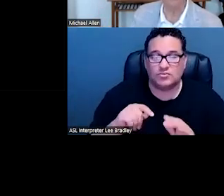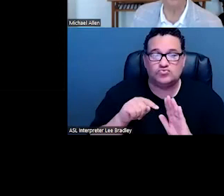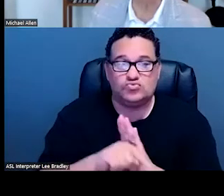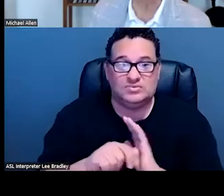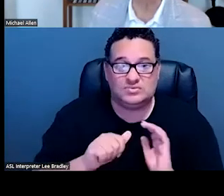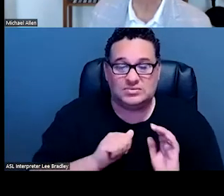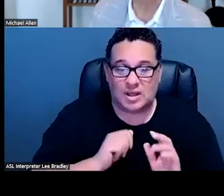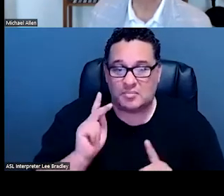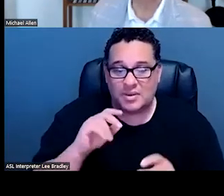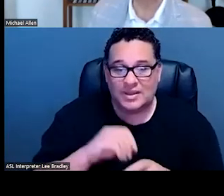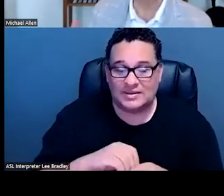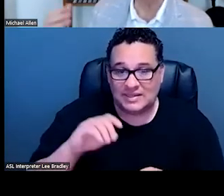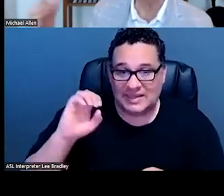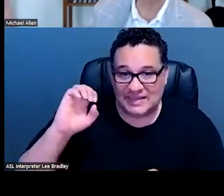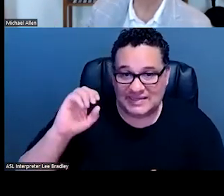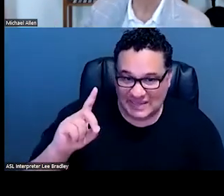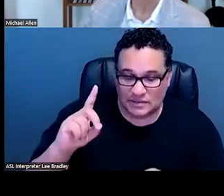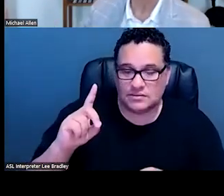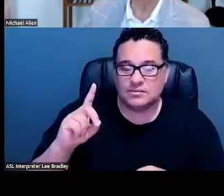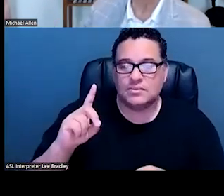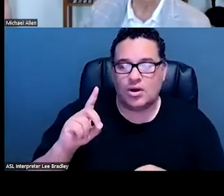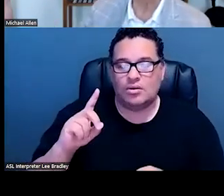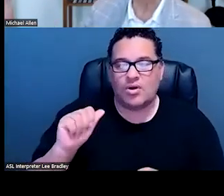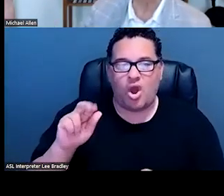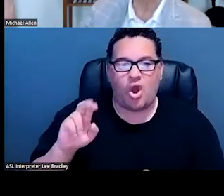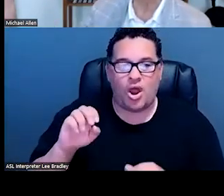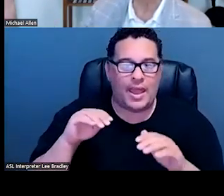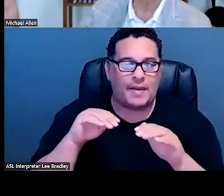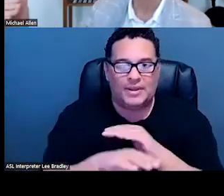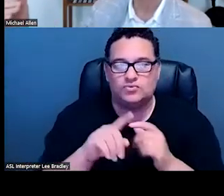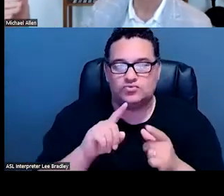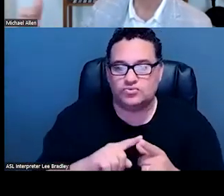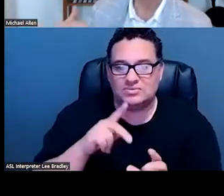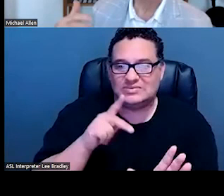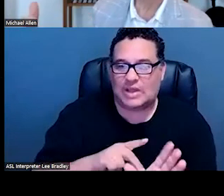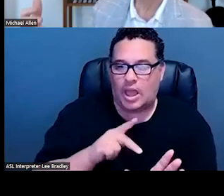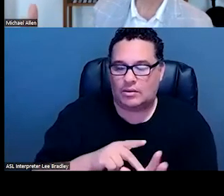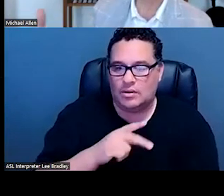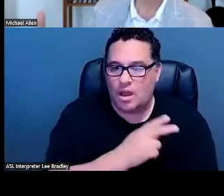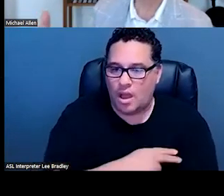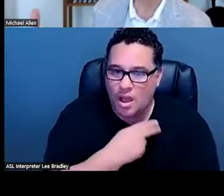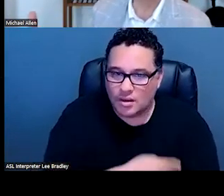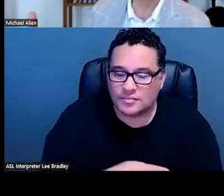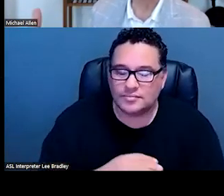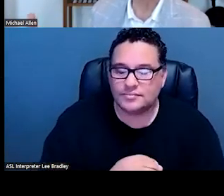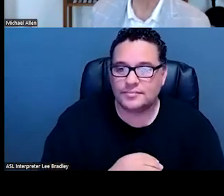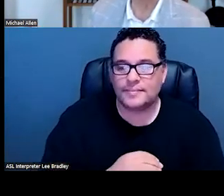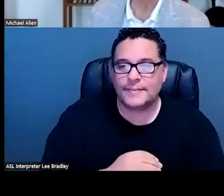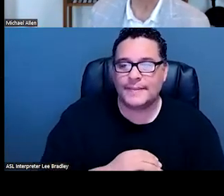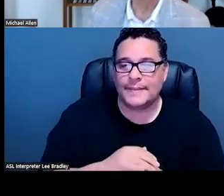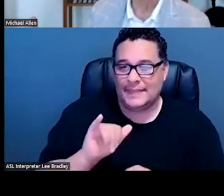DEPARTMENTS GET ADMITTED TO PSYCHIATRIC HOSPITALS. THAT'S, THAT'S PROBABLY NOT NECESSARY. BUT